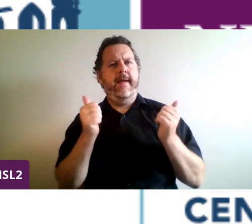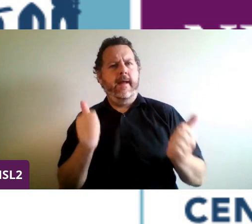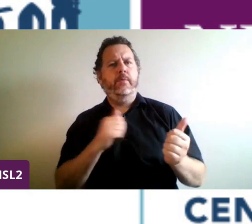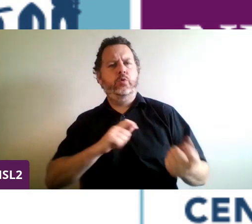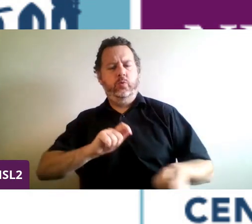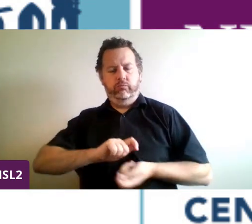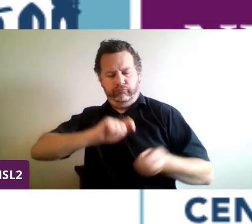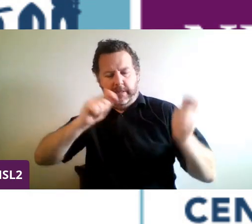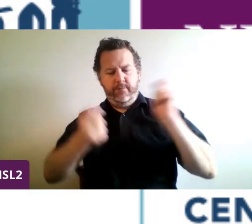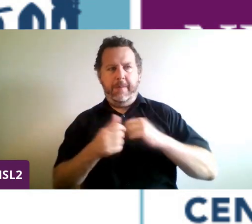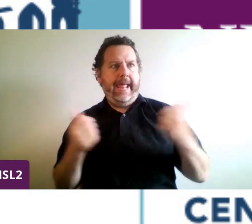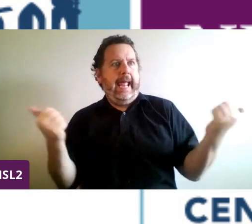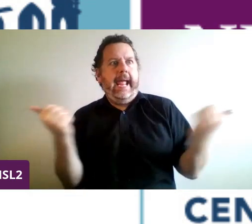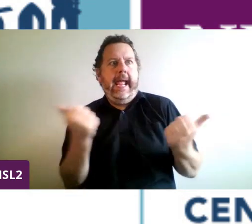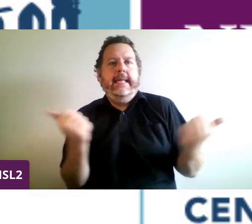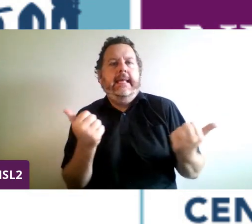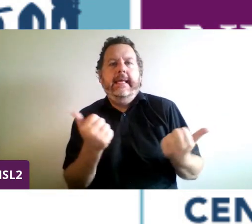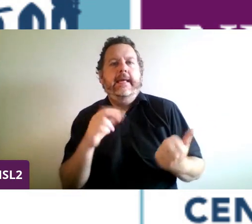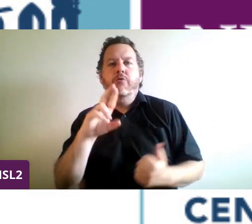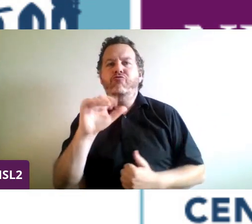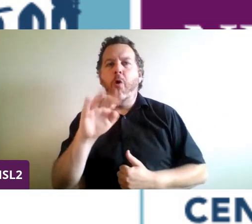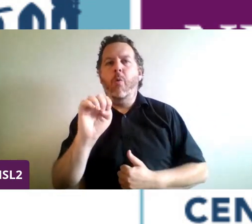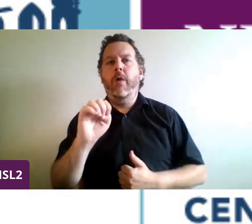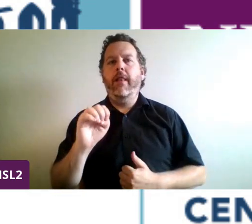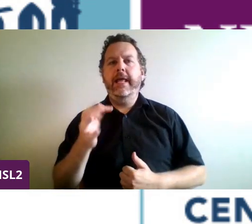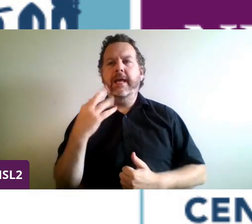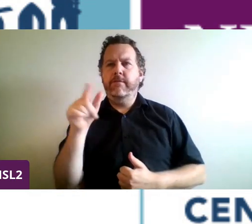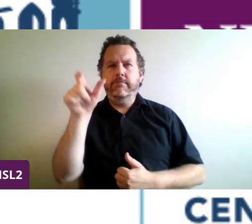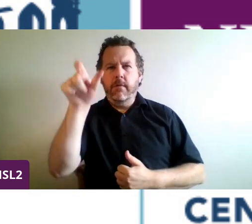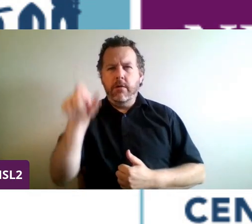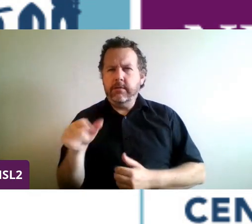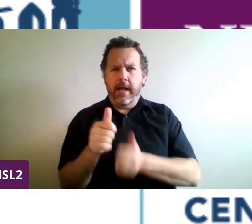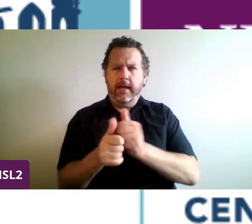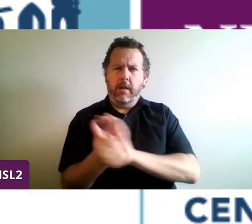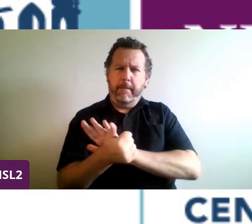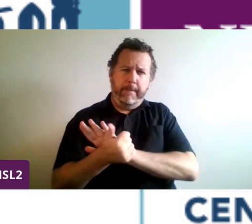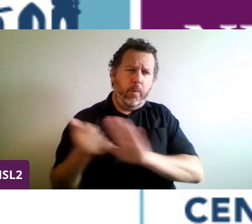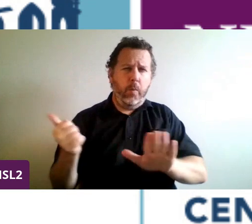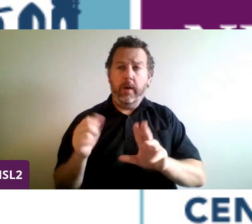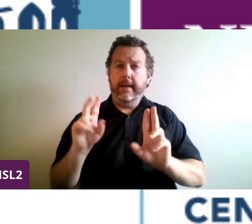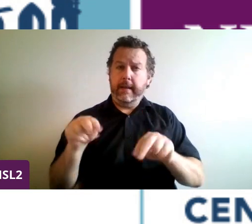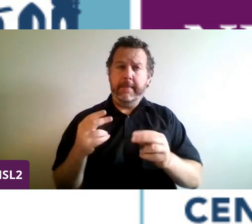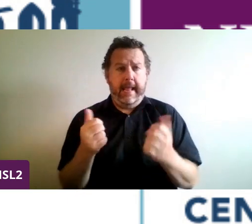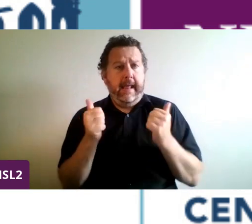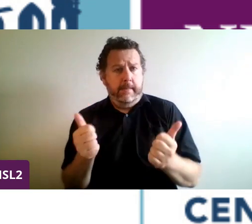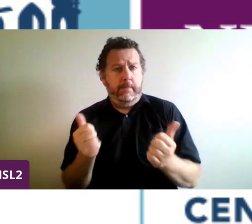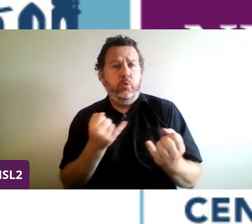into any sort of character and they should be able to if they are talented enough. Play disabled.